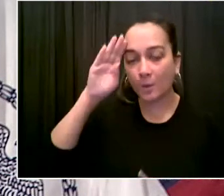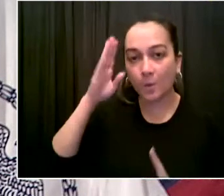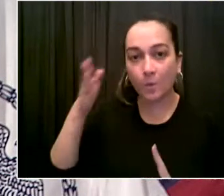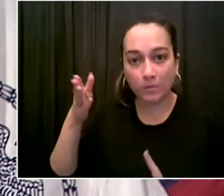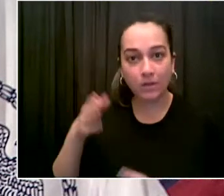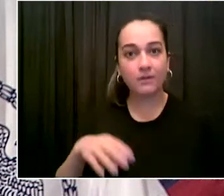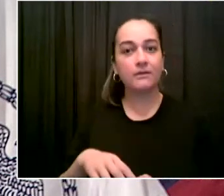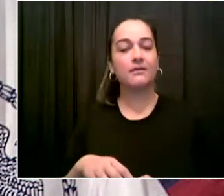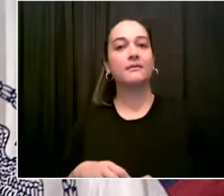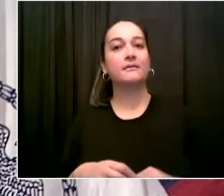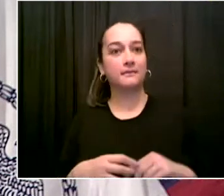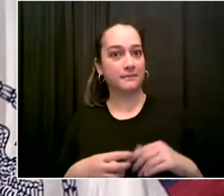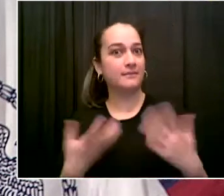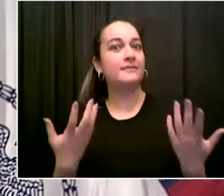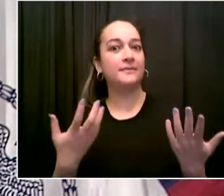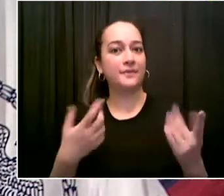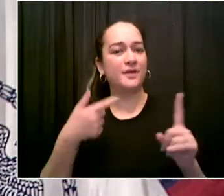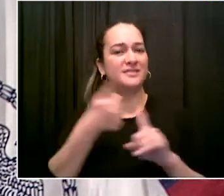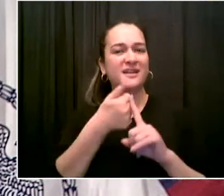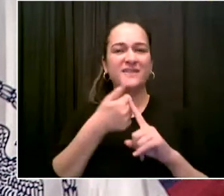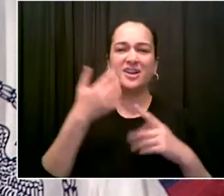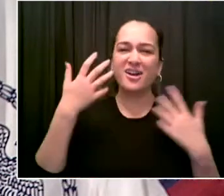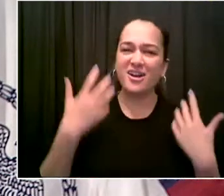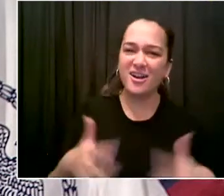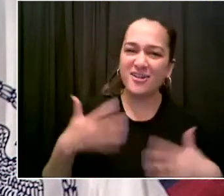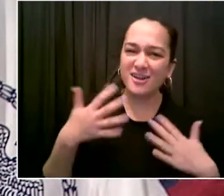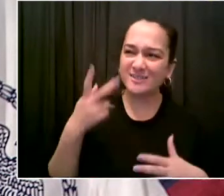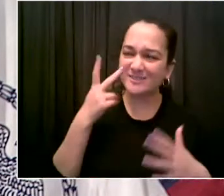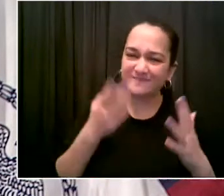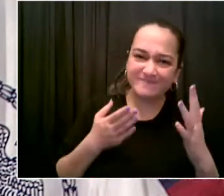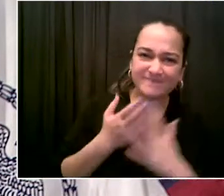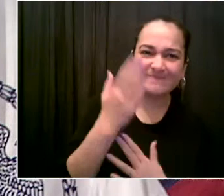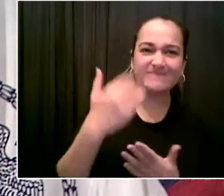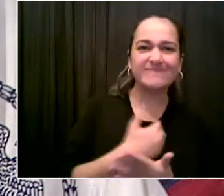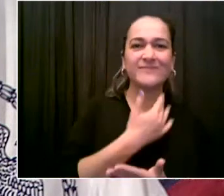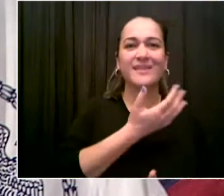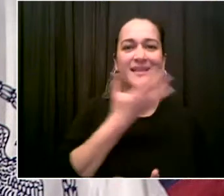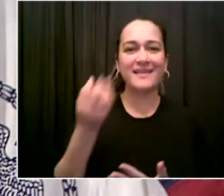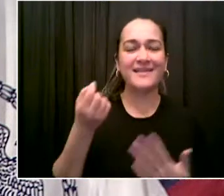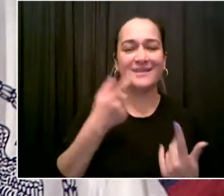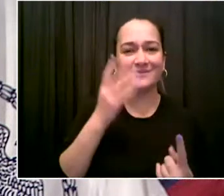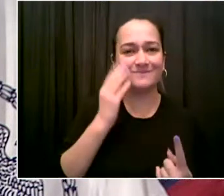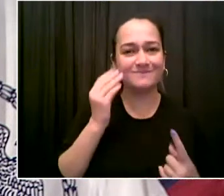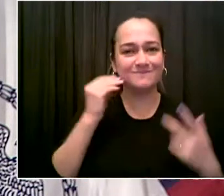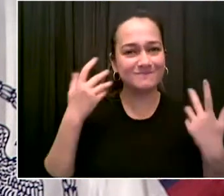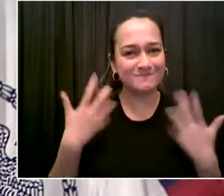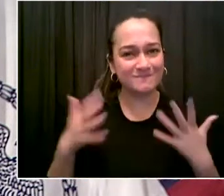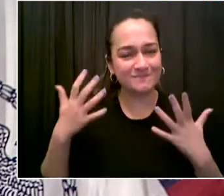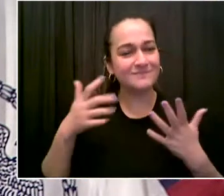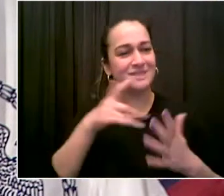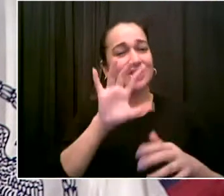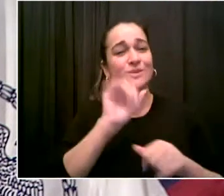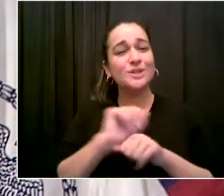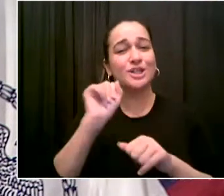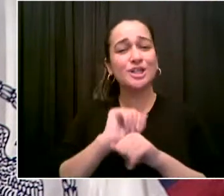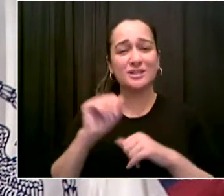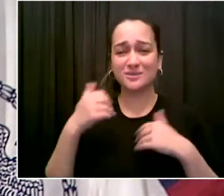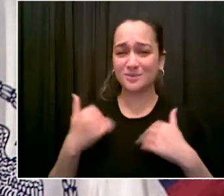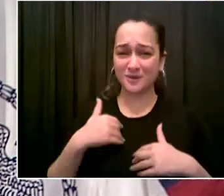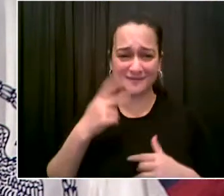PROGRESS, IT SPEAKS TO CHANGE. GEORAGI IS AN